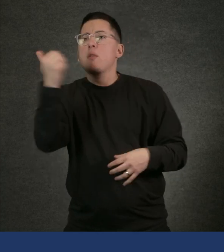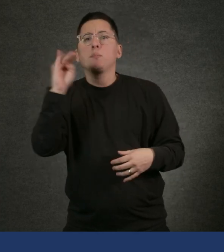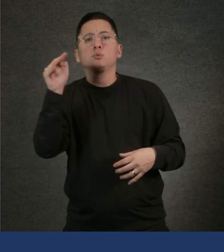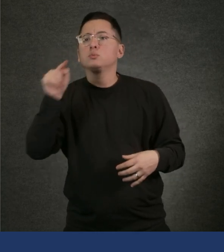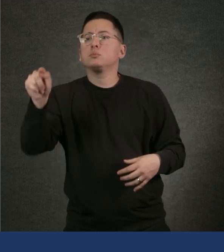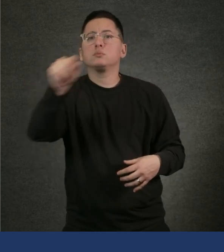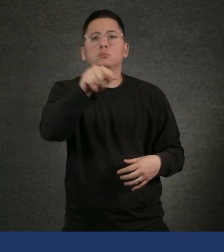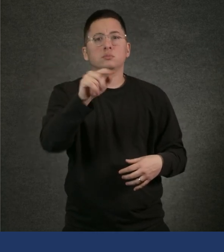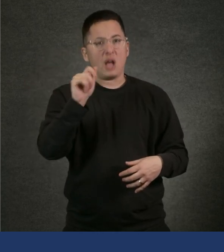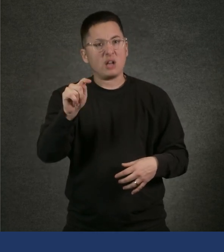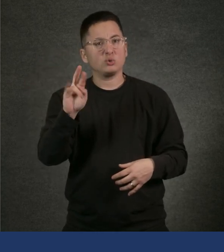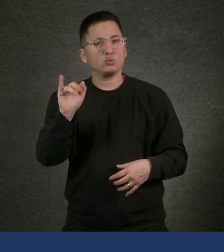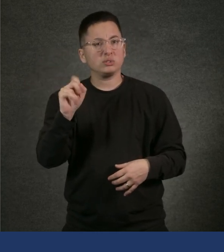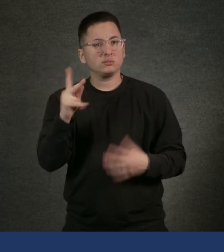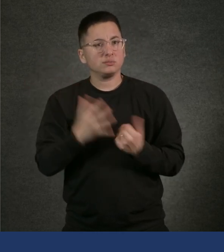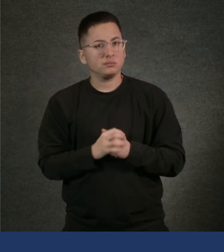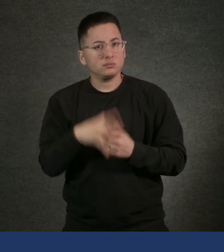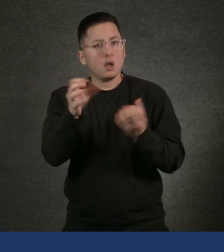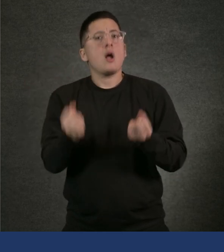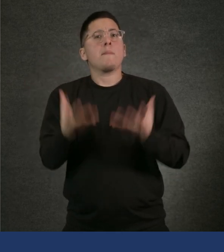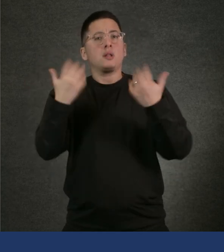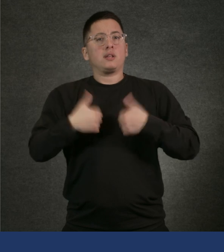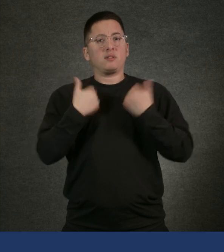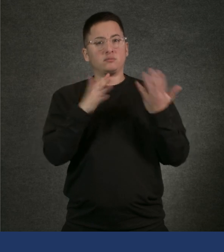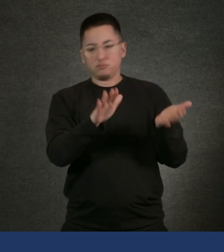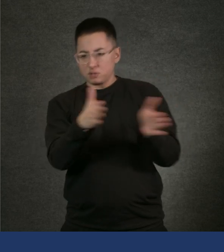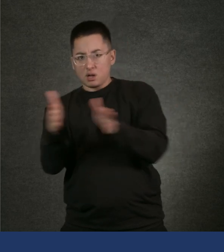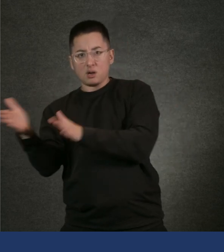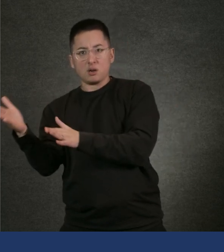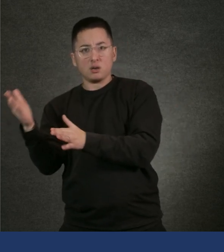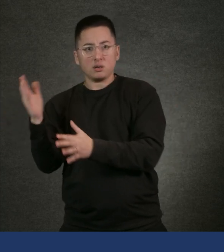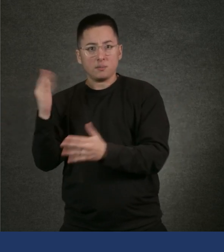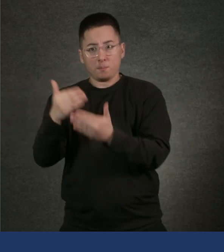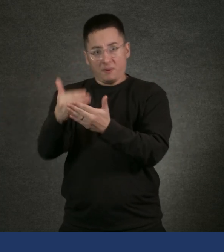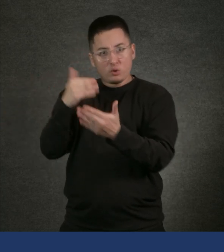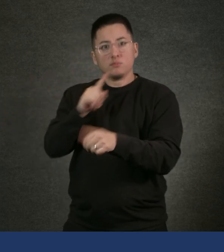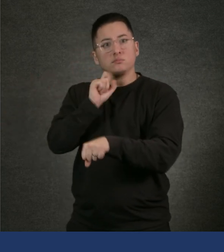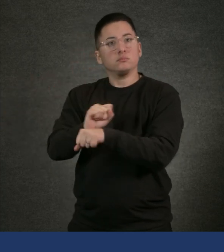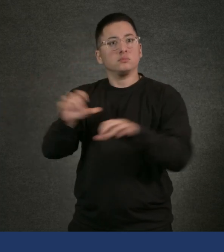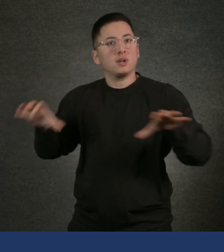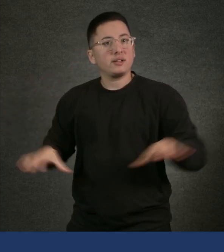We must confront this reality with transparency and urgency.